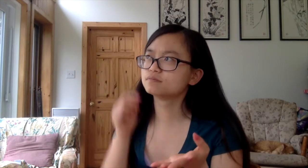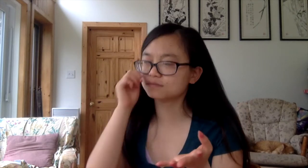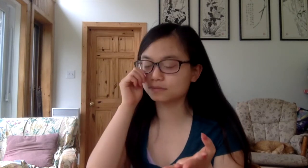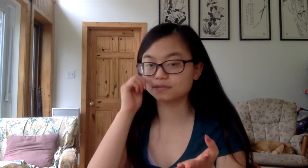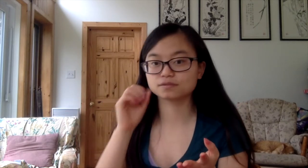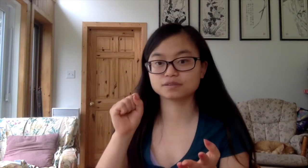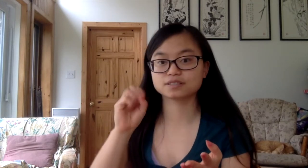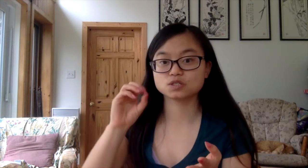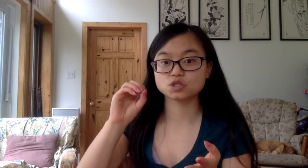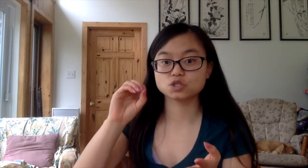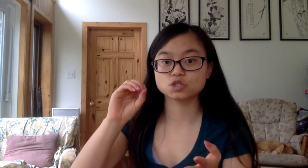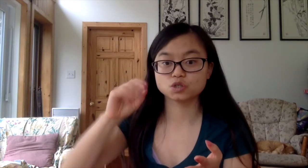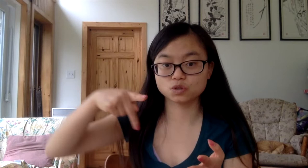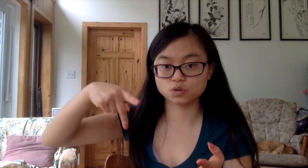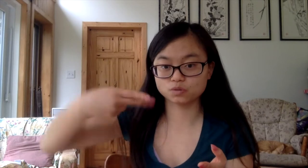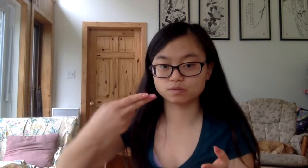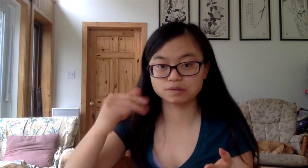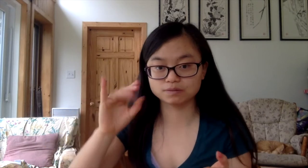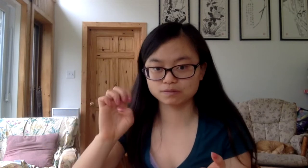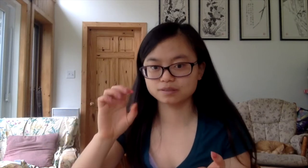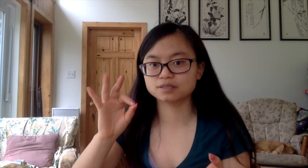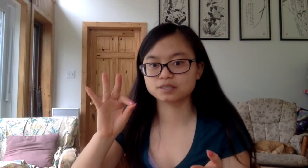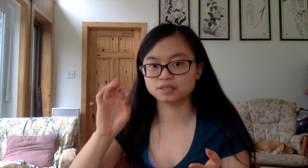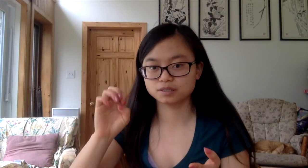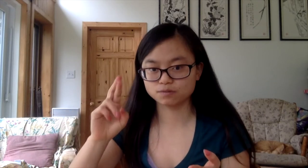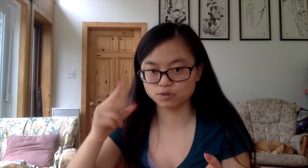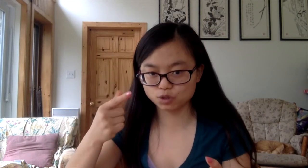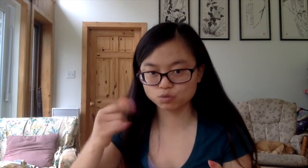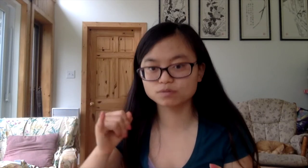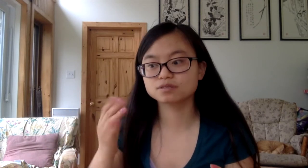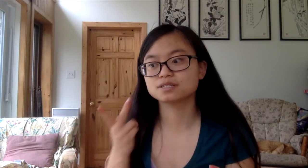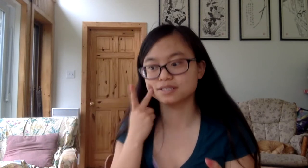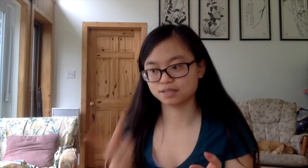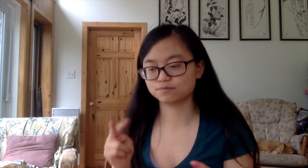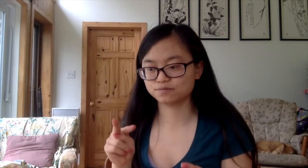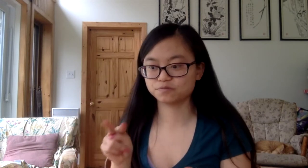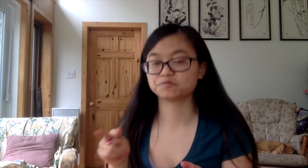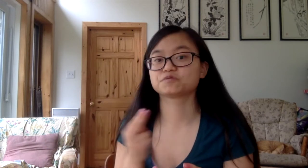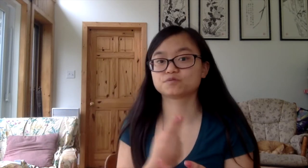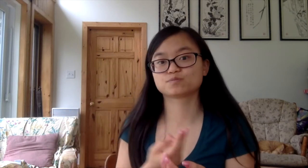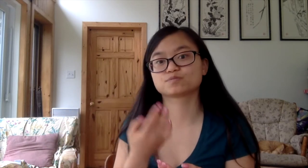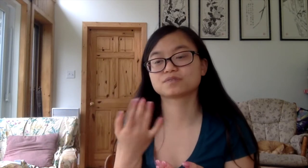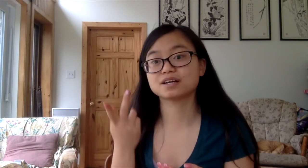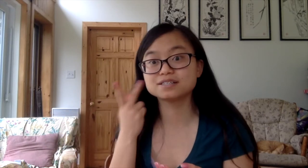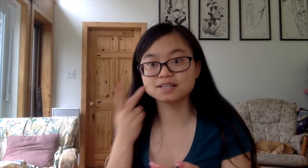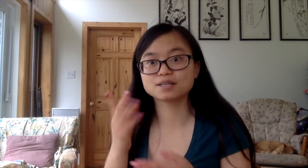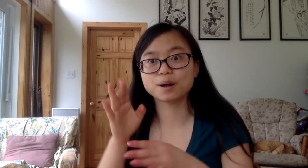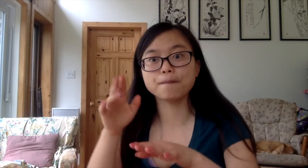Sophie Fergi, I saw her.